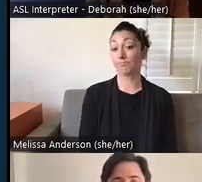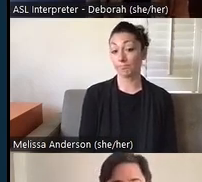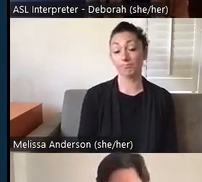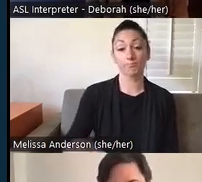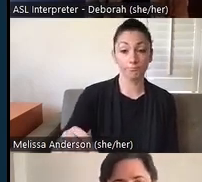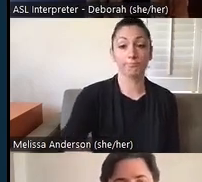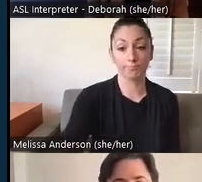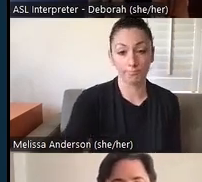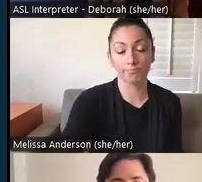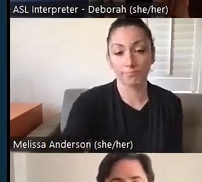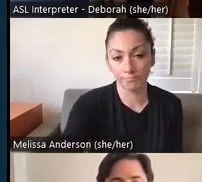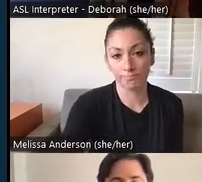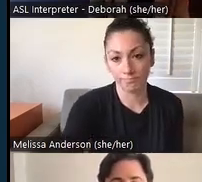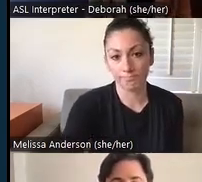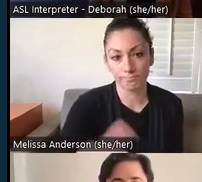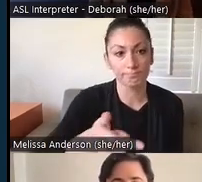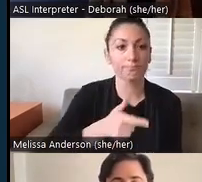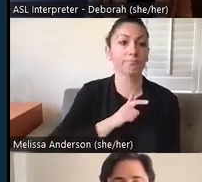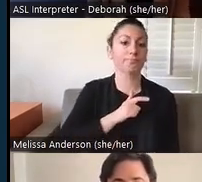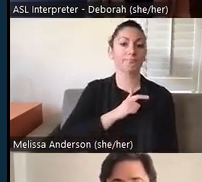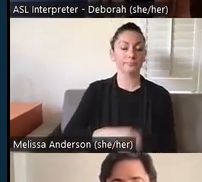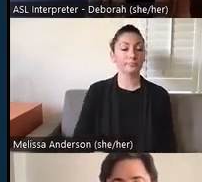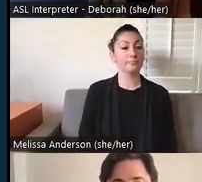and not okay in others. So there's a lack of insurance and all of this comes down to